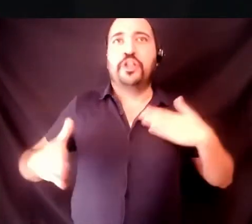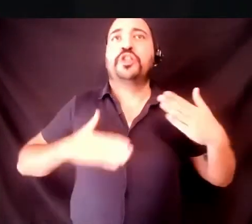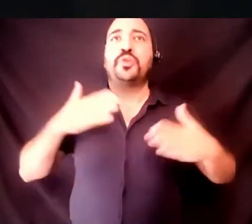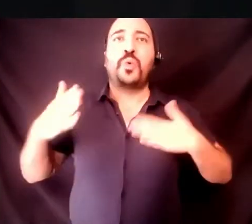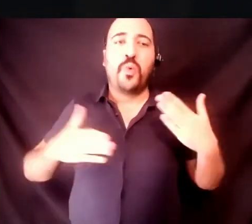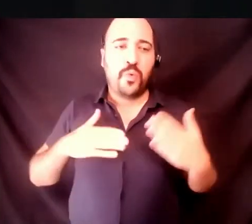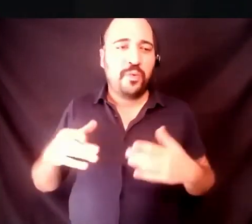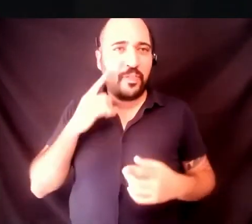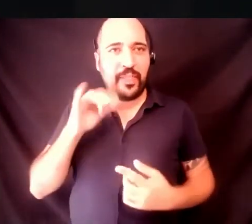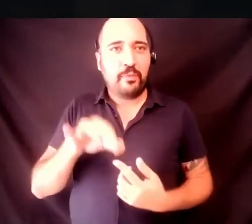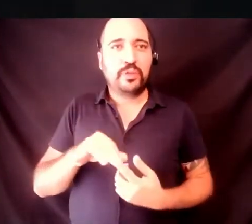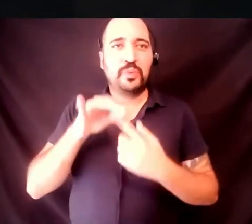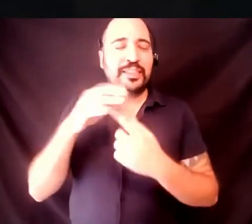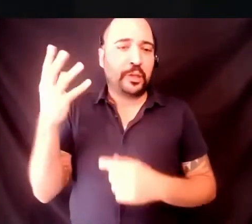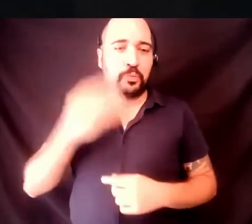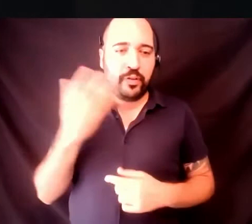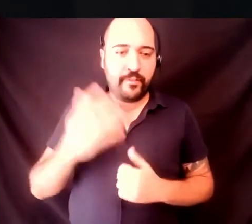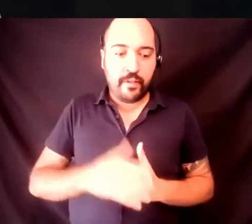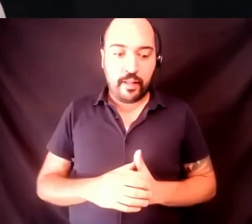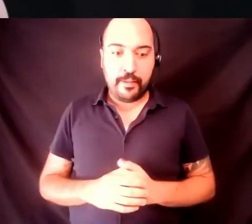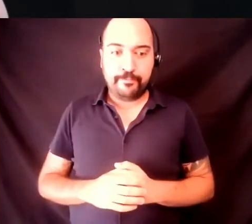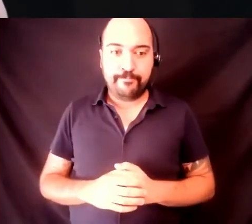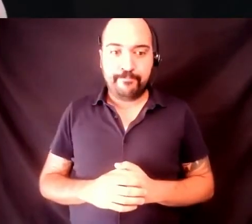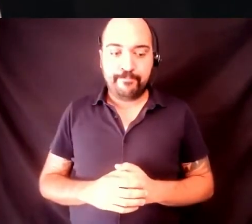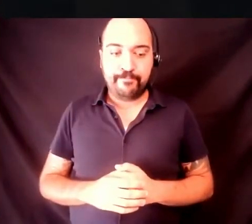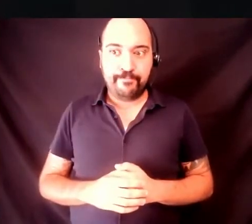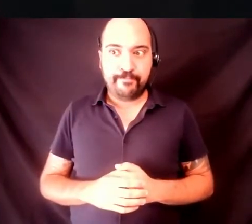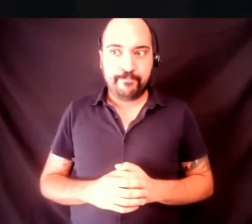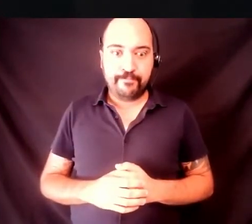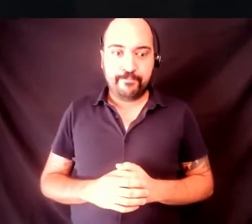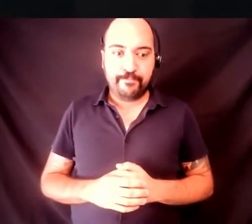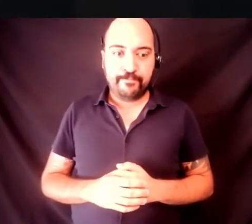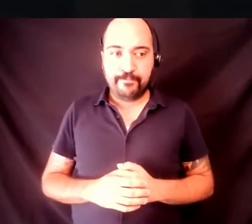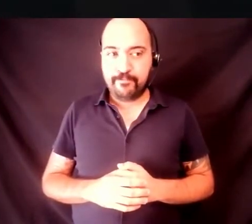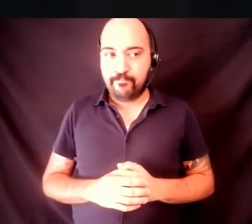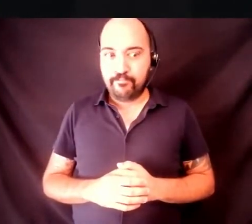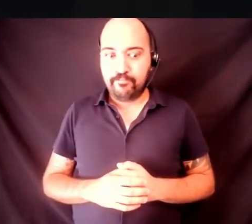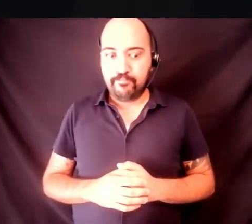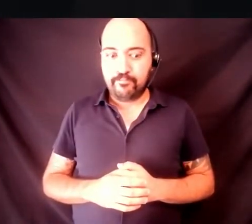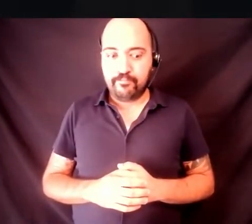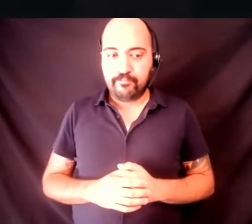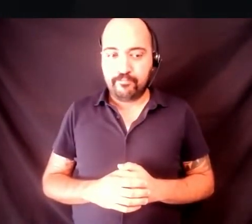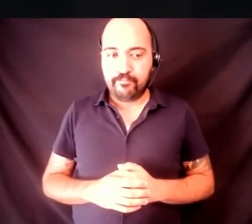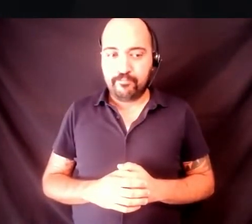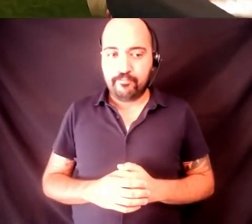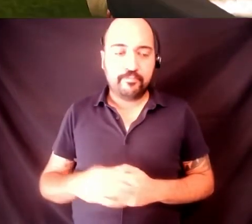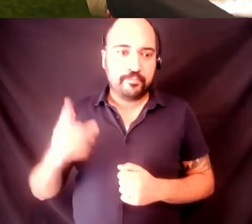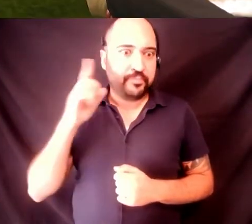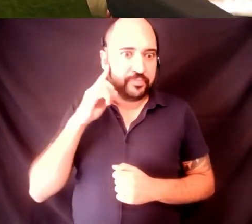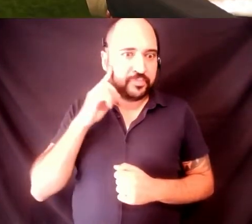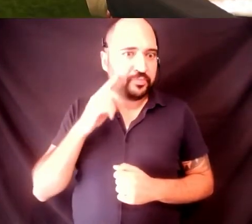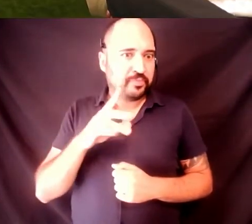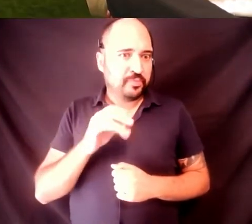I heard Wilson. When I heard joy. That was the thing.